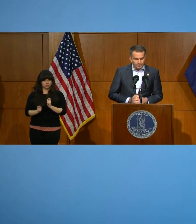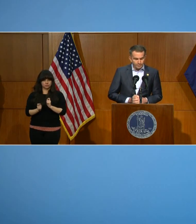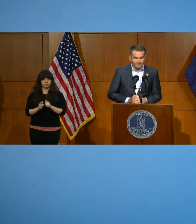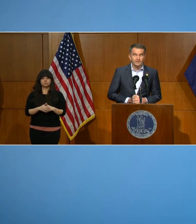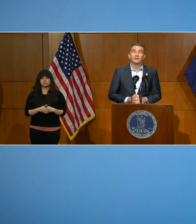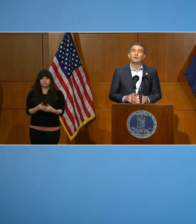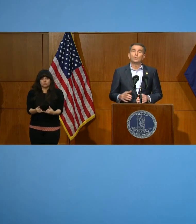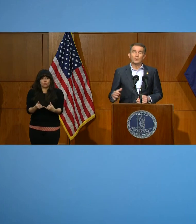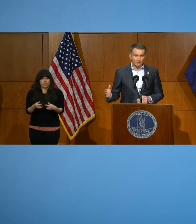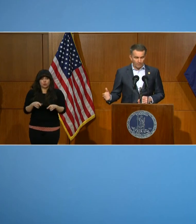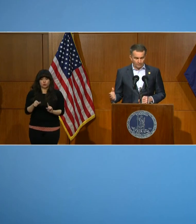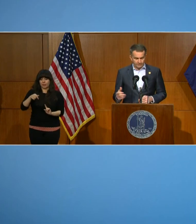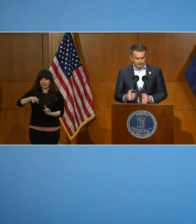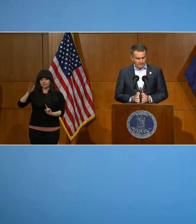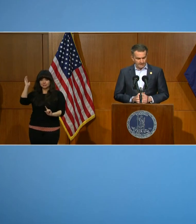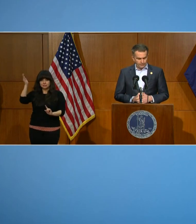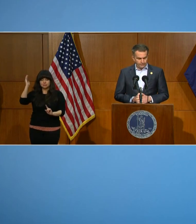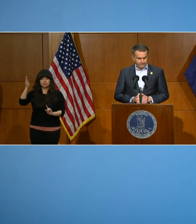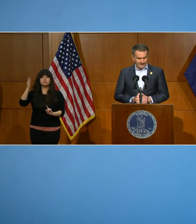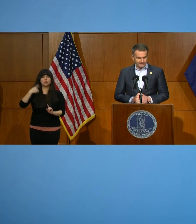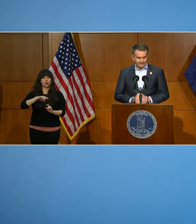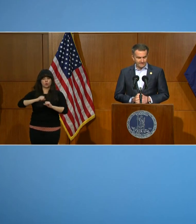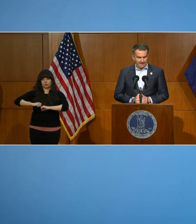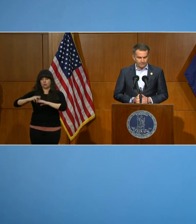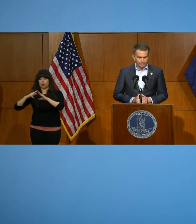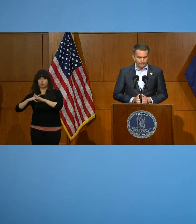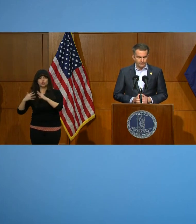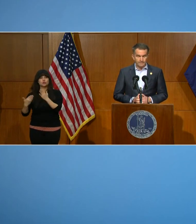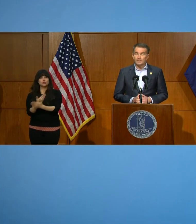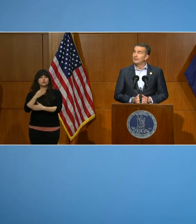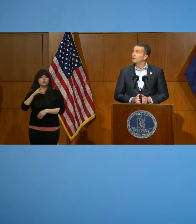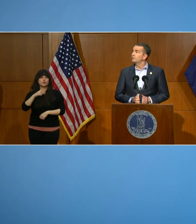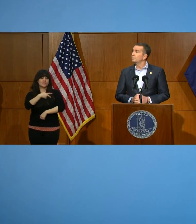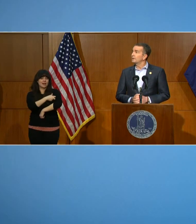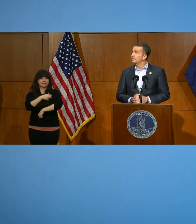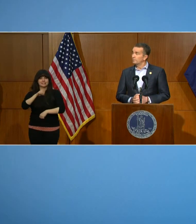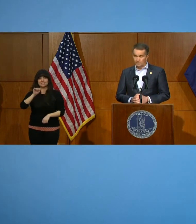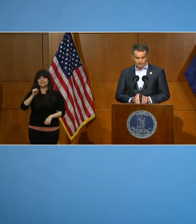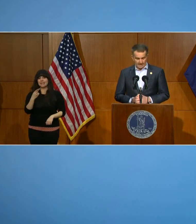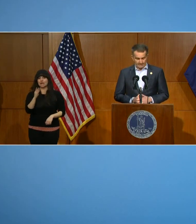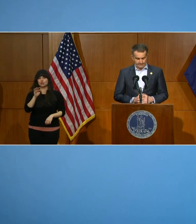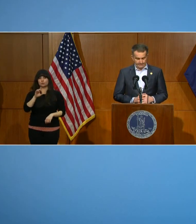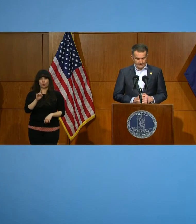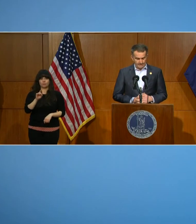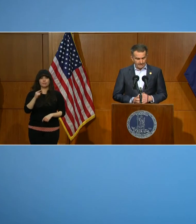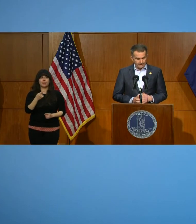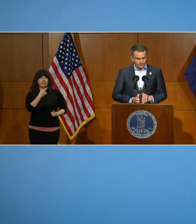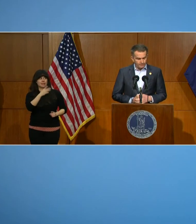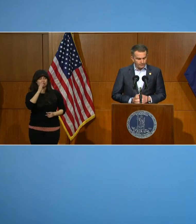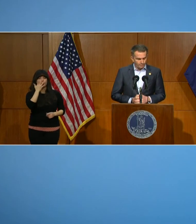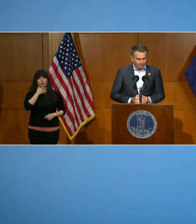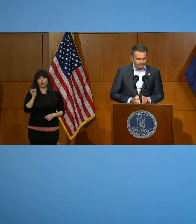VIRGINIA WERE MAKING CHANGES. RIGHT NOW, DURING THIS BRIEFING, WE ARE LAUNCHING A NEW VACCINE